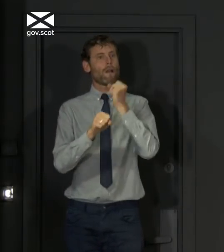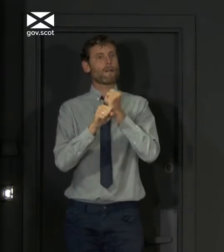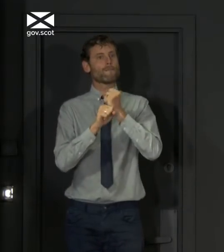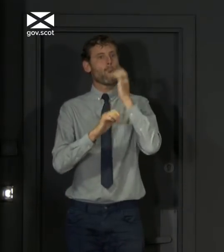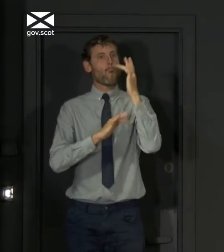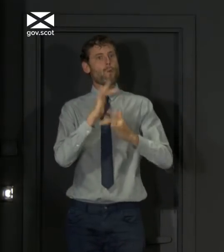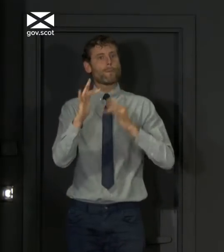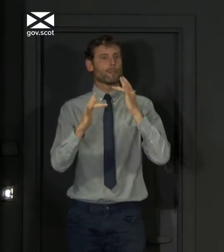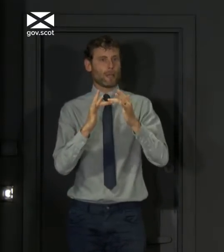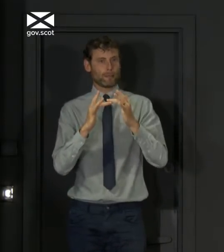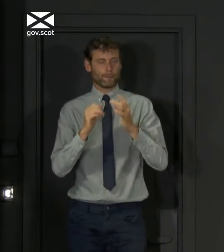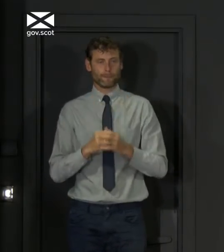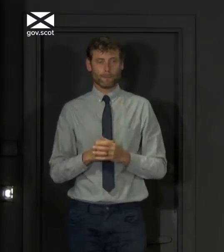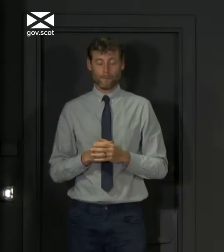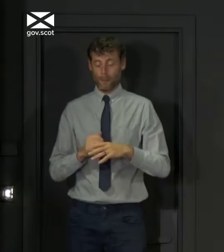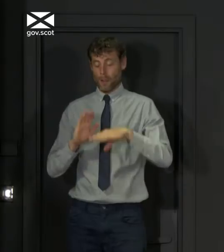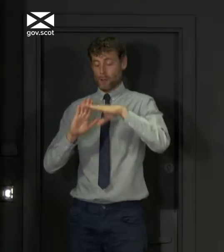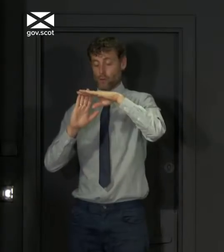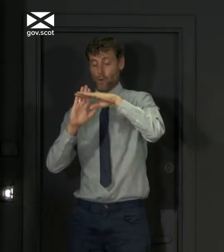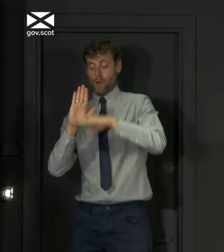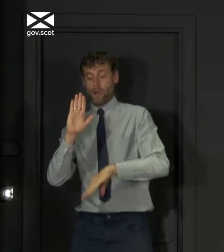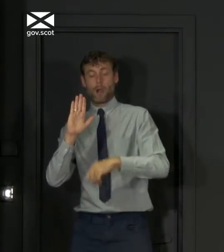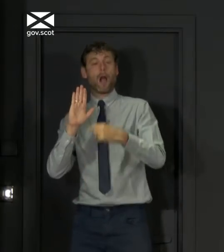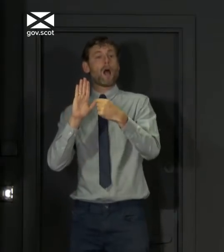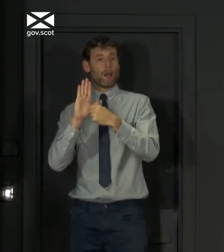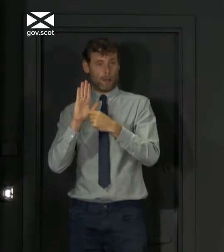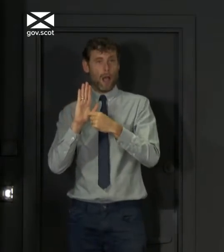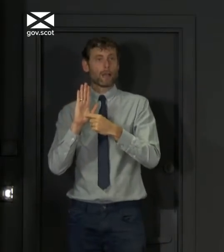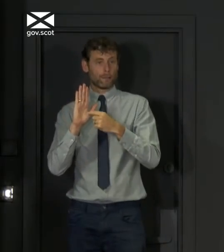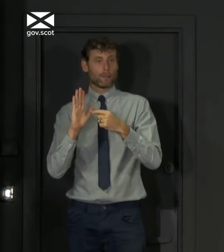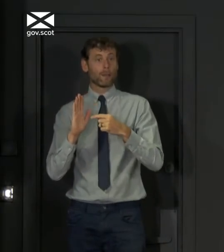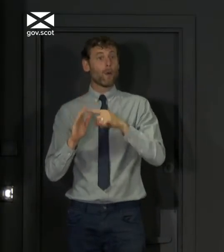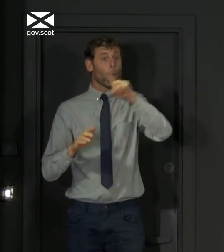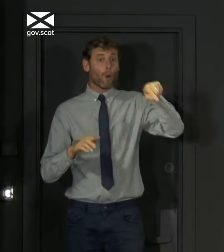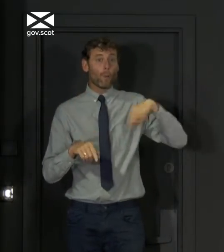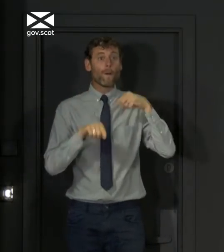And by following the guidance, we can help to support our retail sector. This crisis